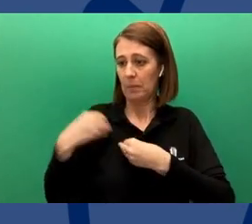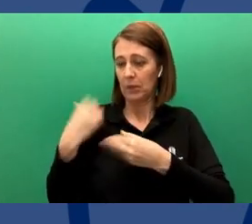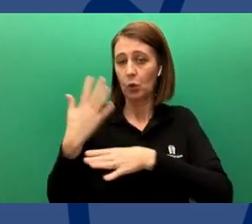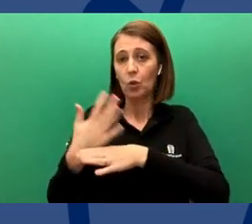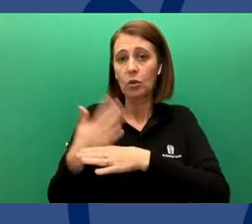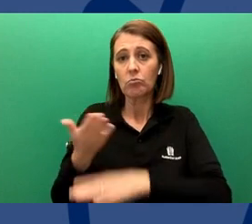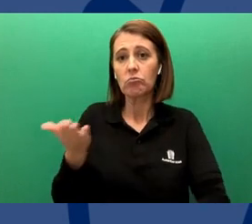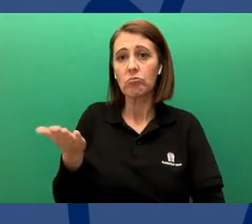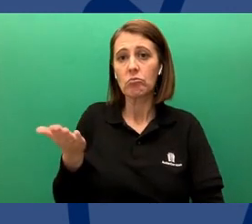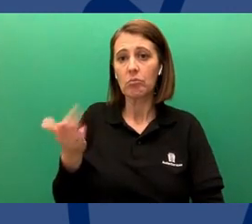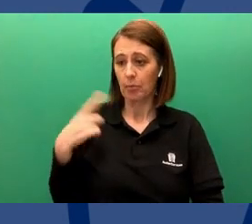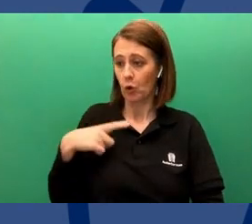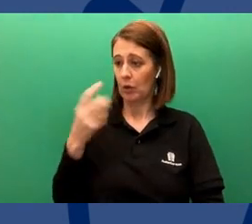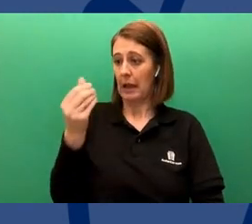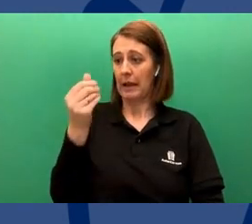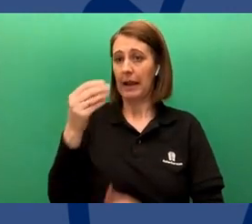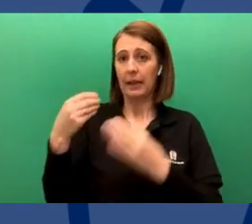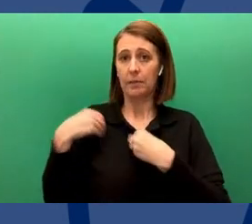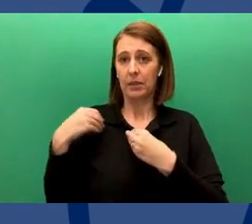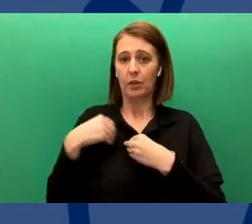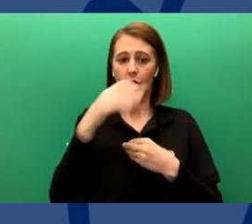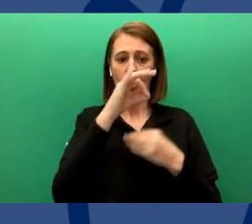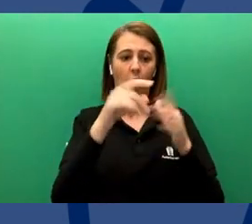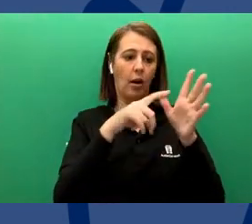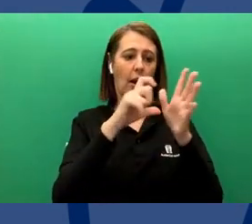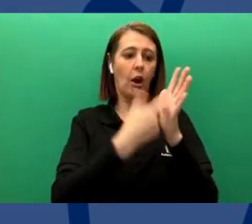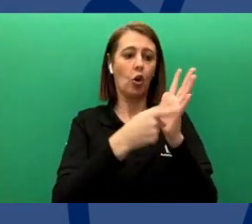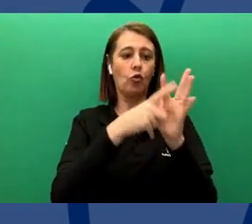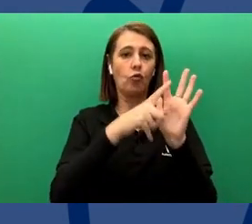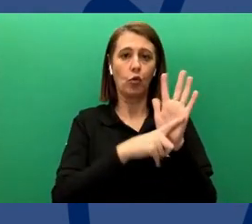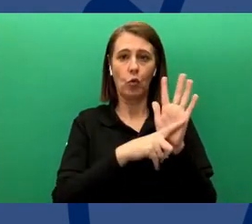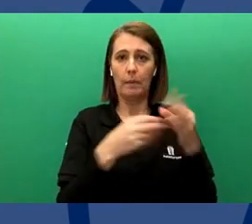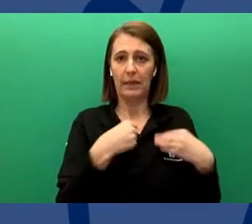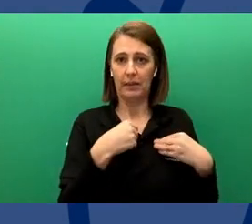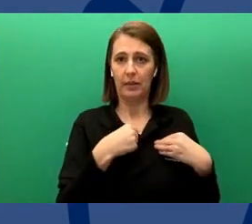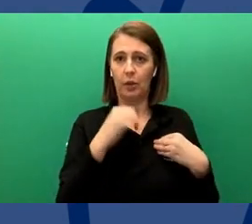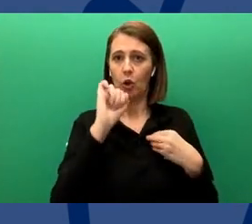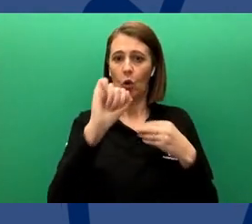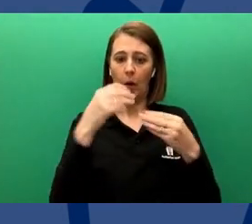cash business, not an accrual business, your business's review is not declining until the